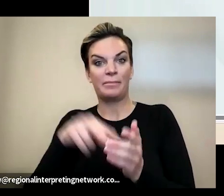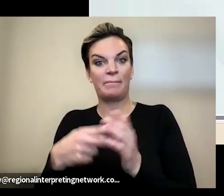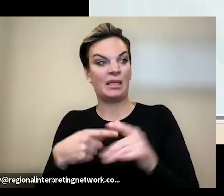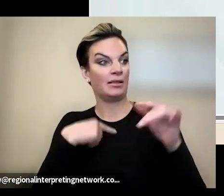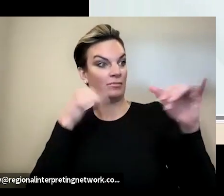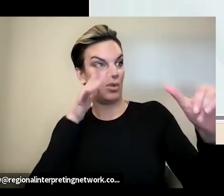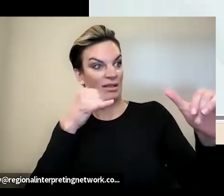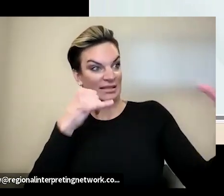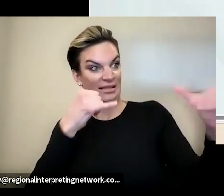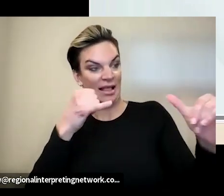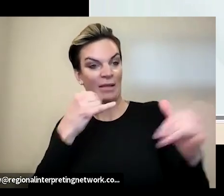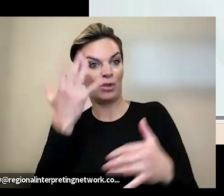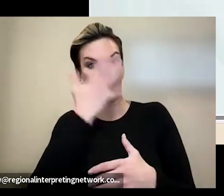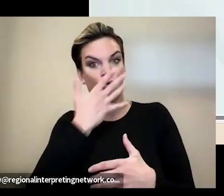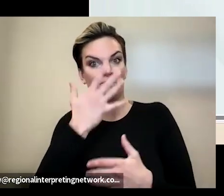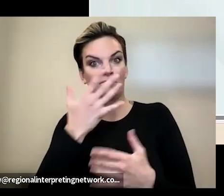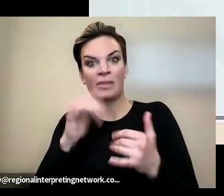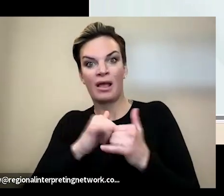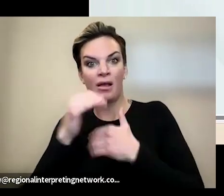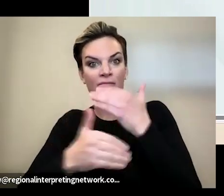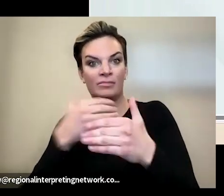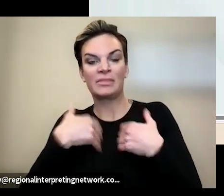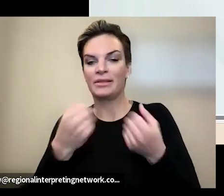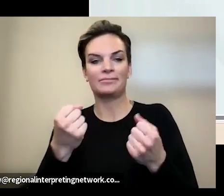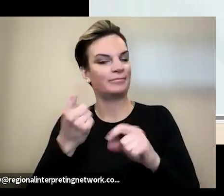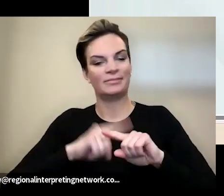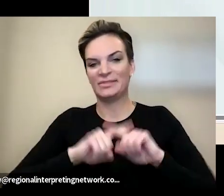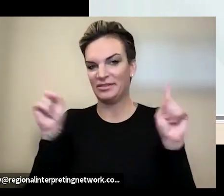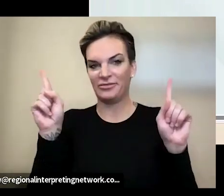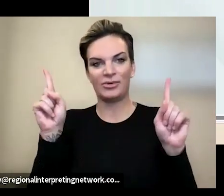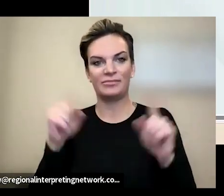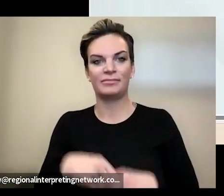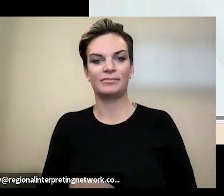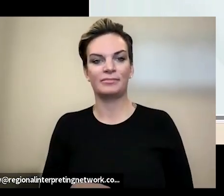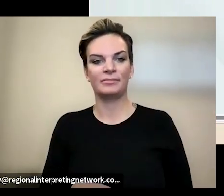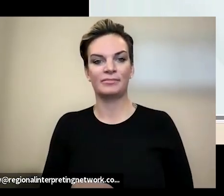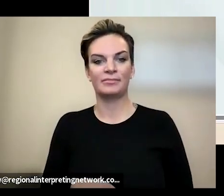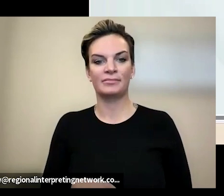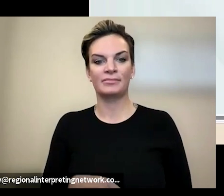This also has just created a passion for impact for me and I also recognize